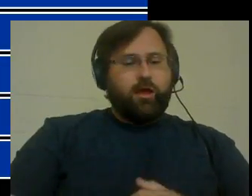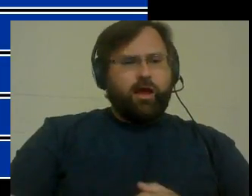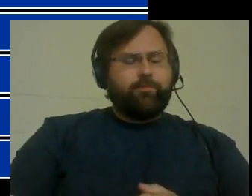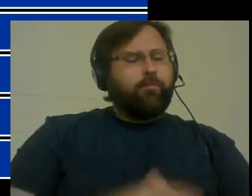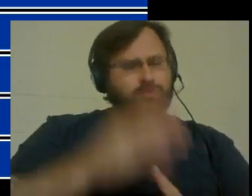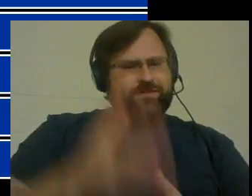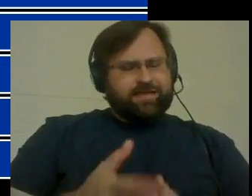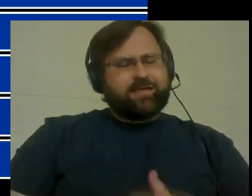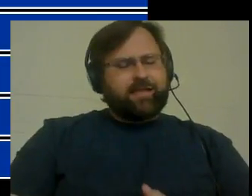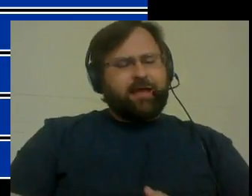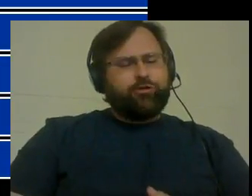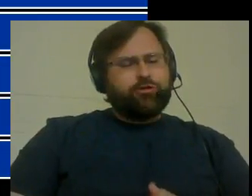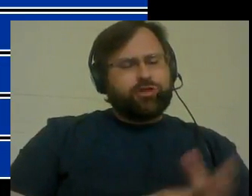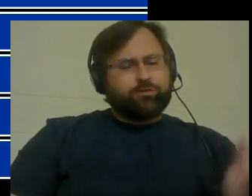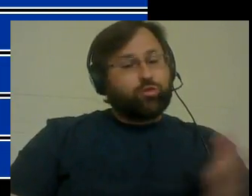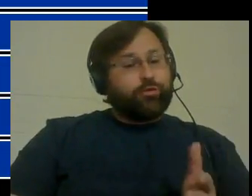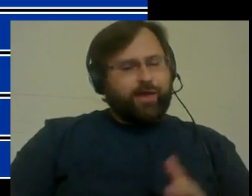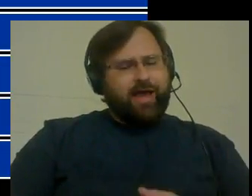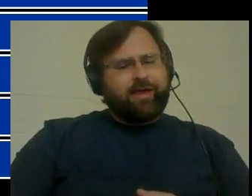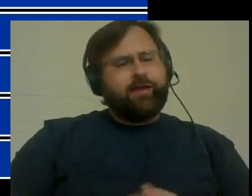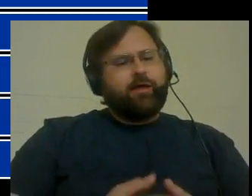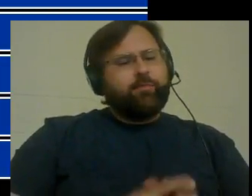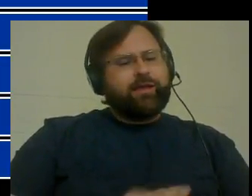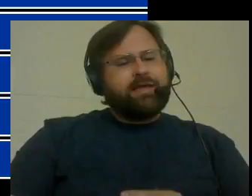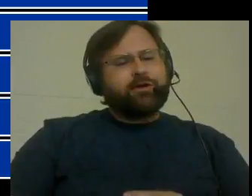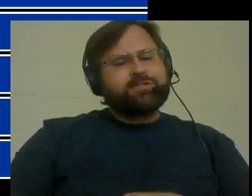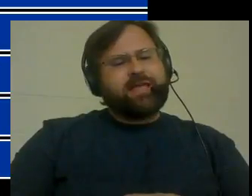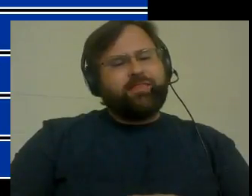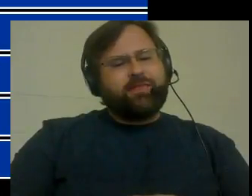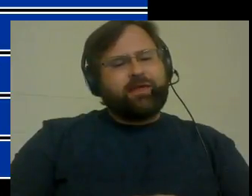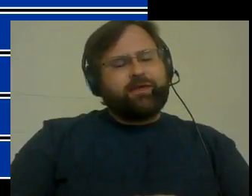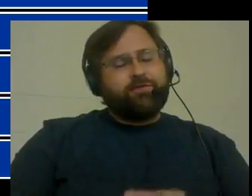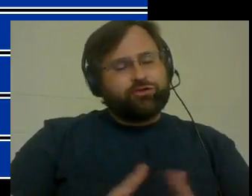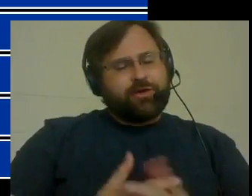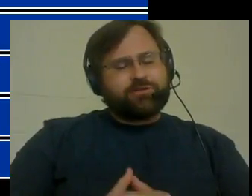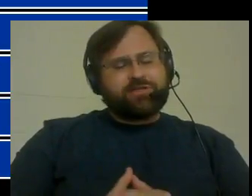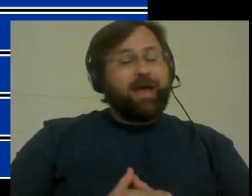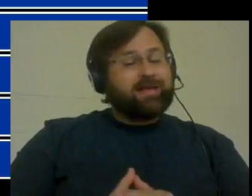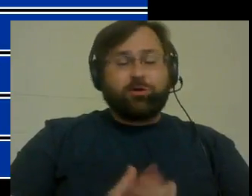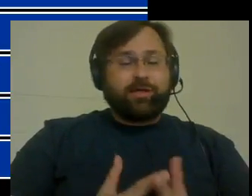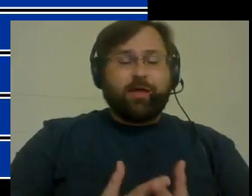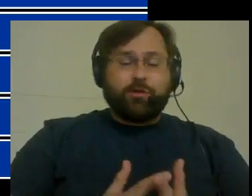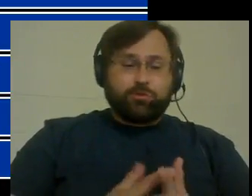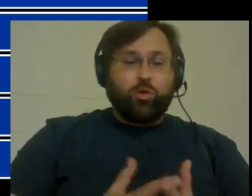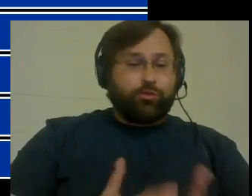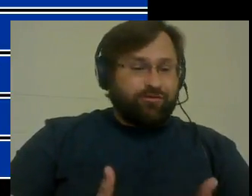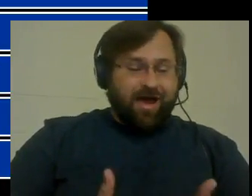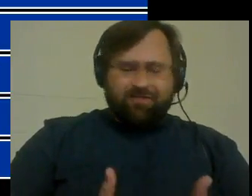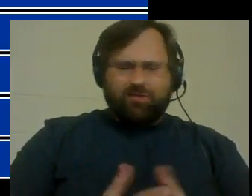most of these allow you to use the numbers one through nine but years in the future and years in the past only allow the numbers one through five you